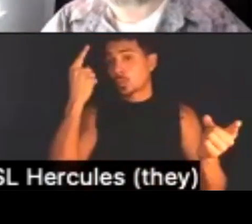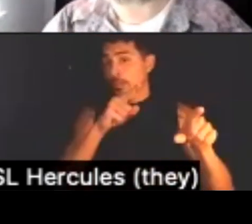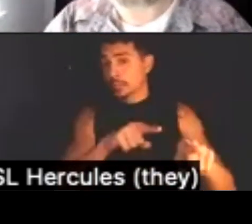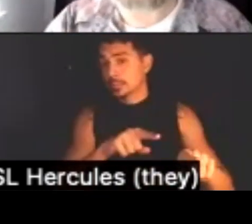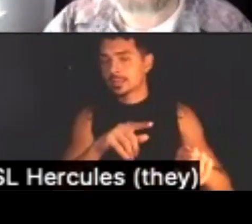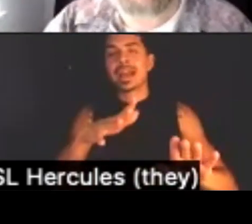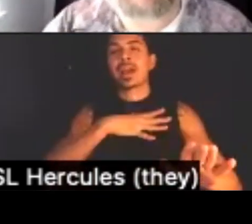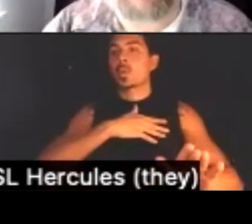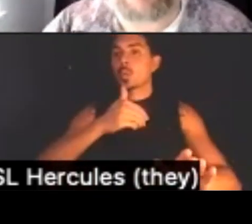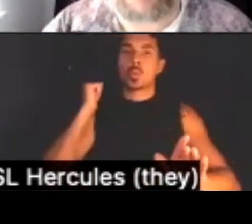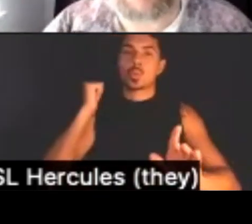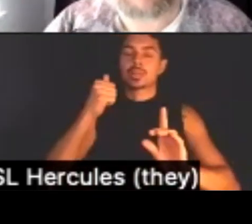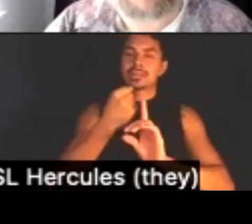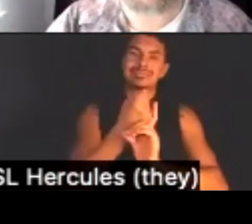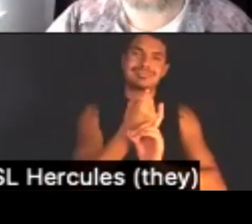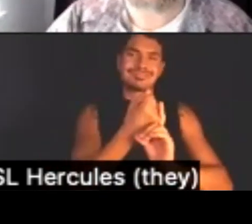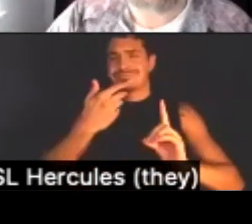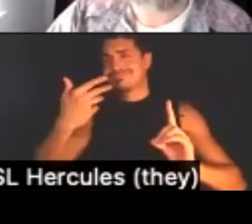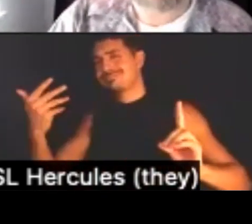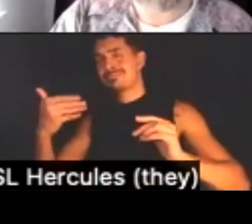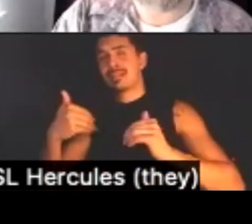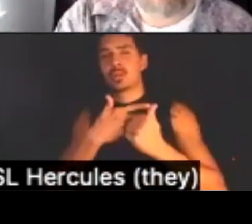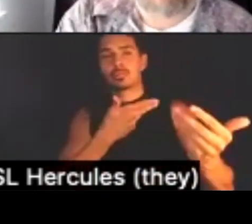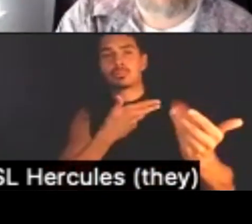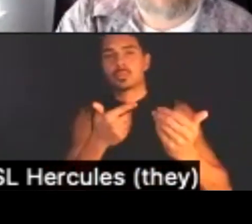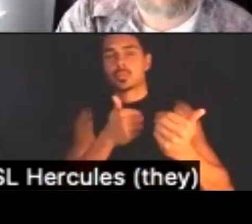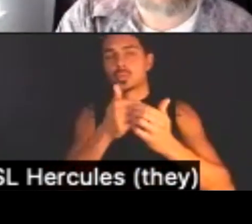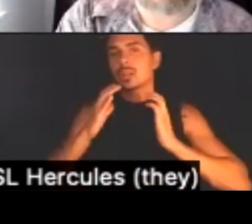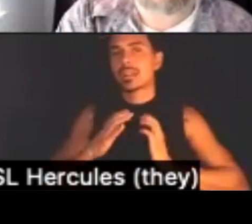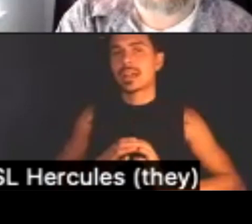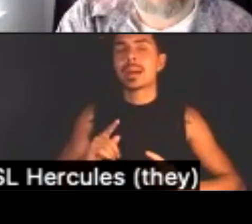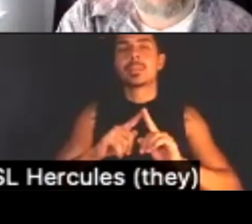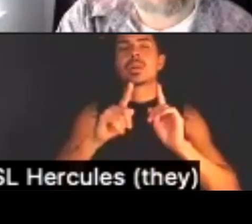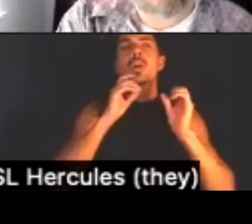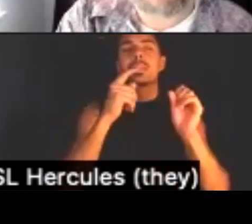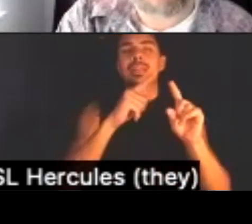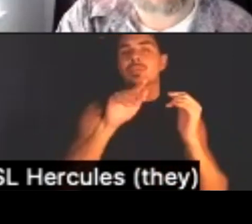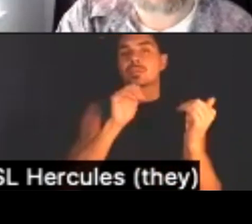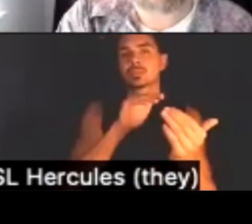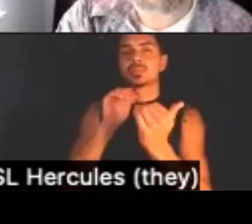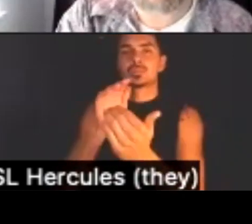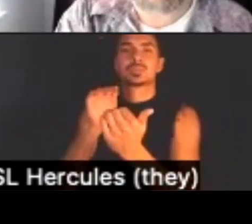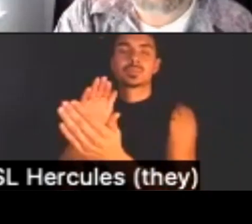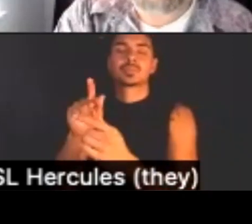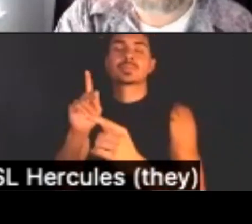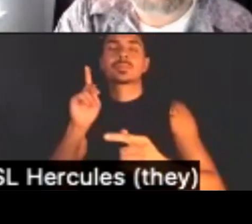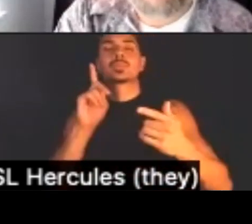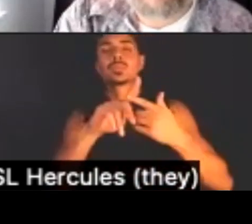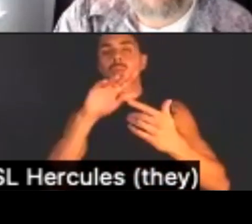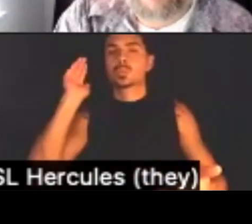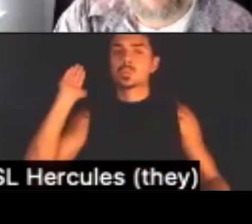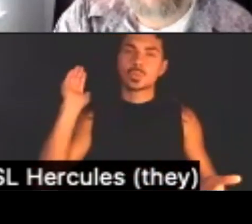that you may want to work with your clients, but there are ways to really reduce the level of harm